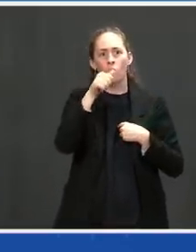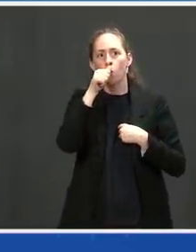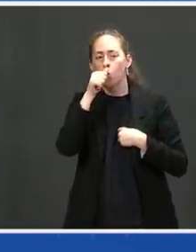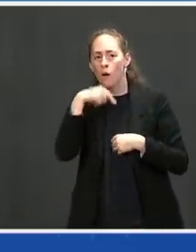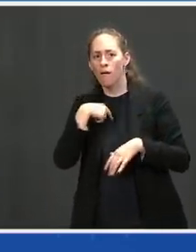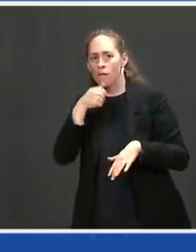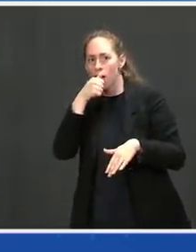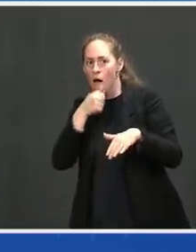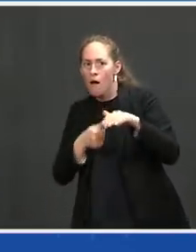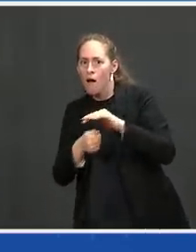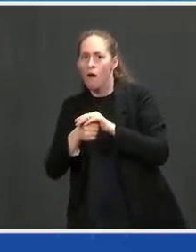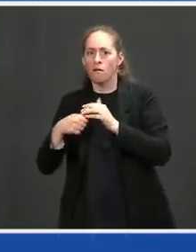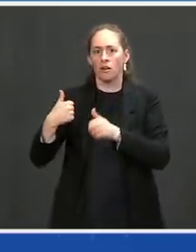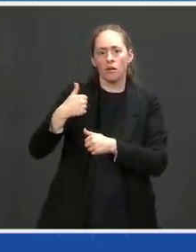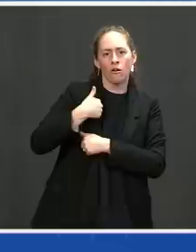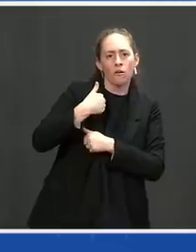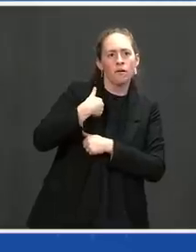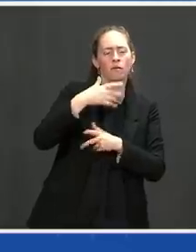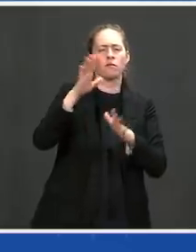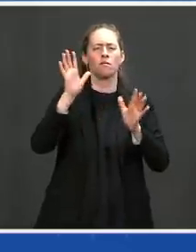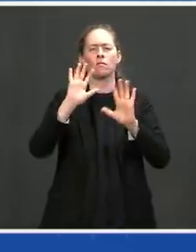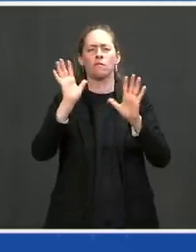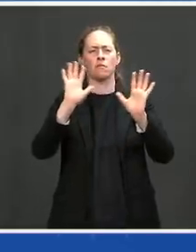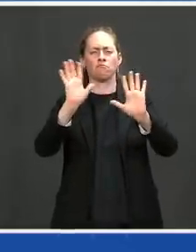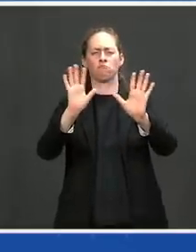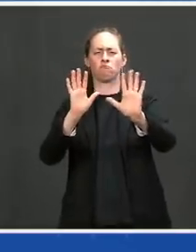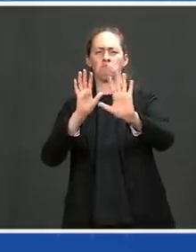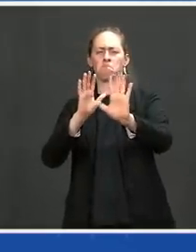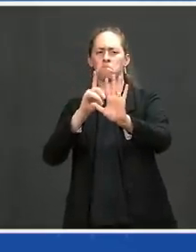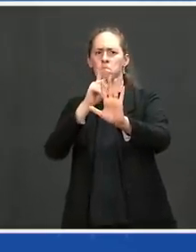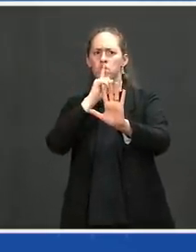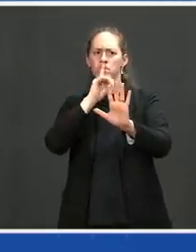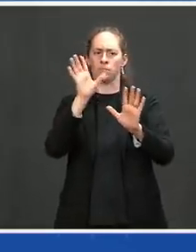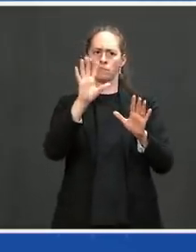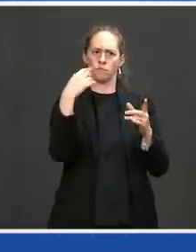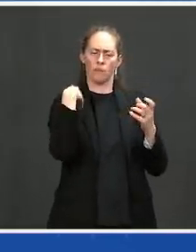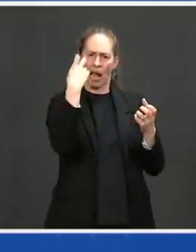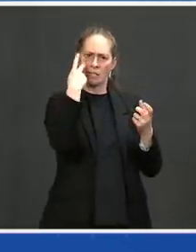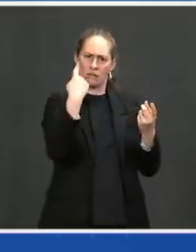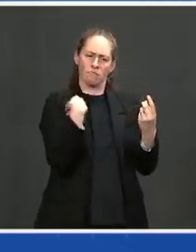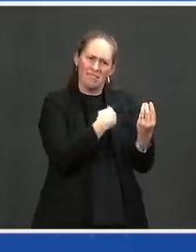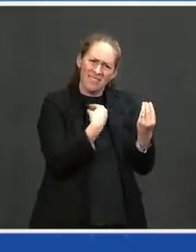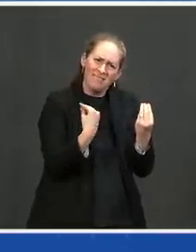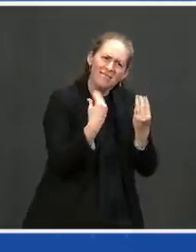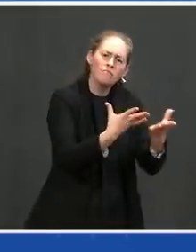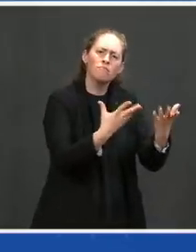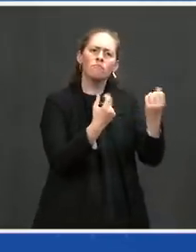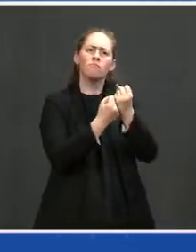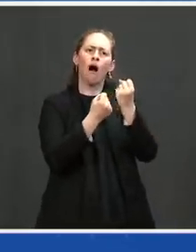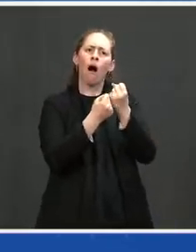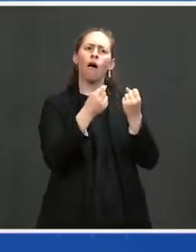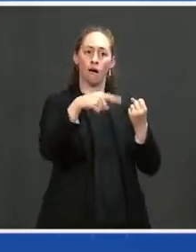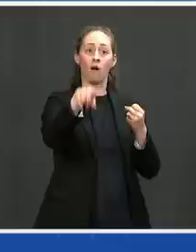So this is being set up, and you'll have full access to everything once we get this thing moving.